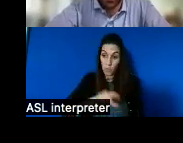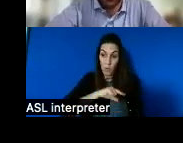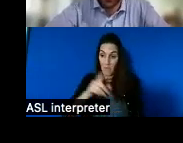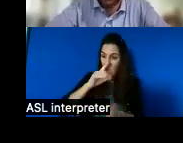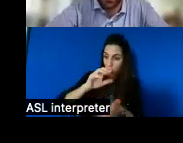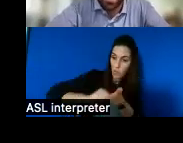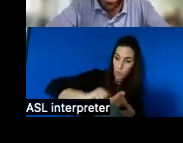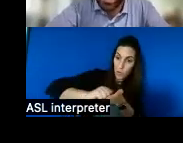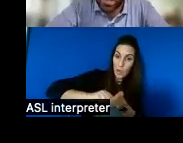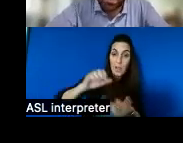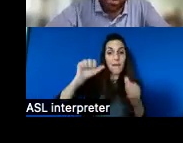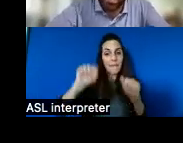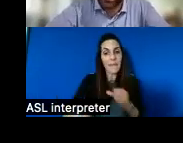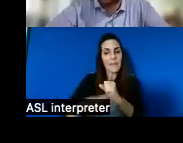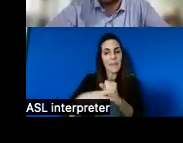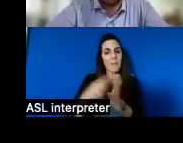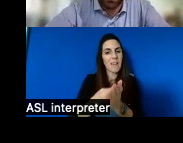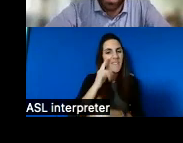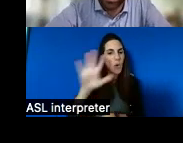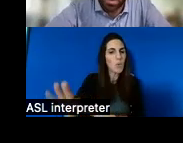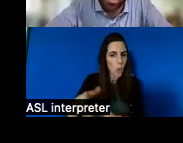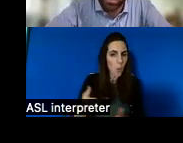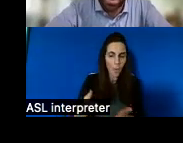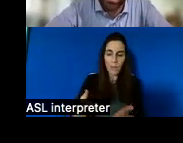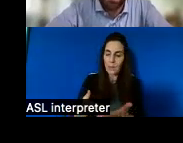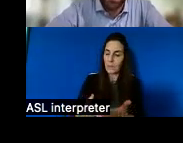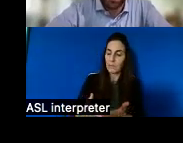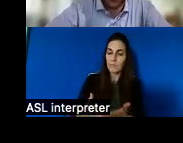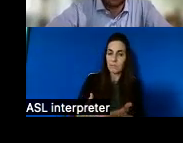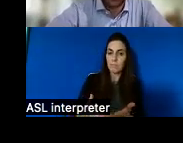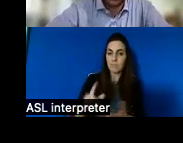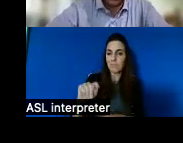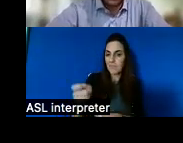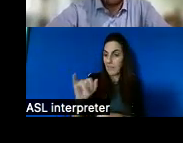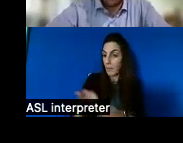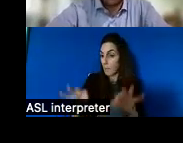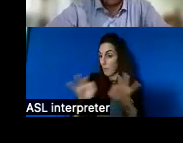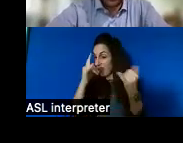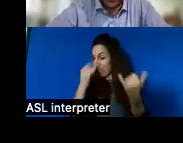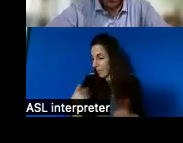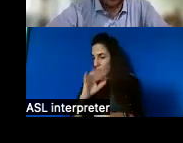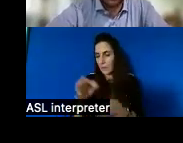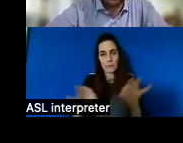on your taxes that's important now and important in the trust as well right and then housing and